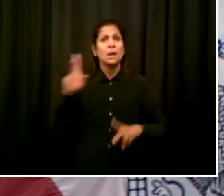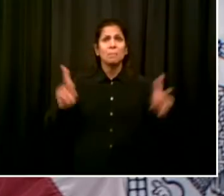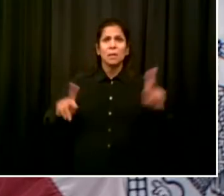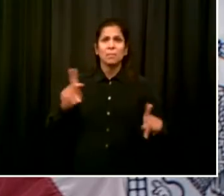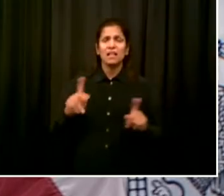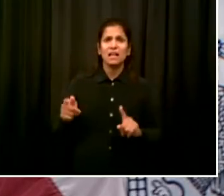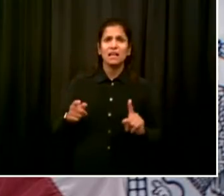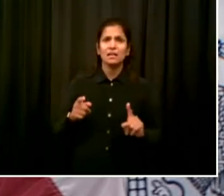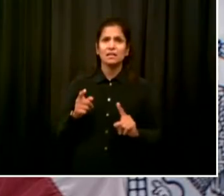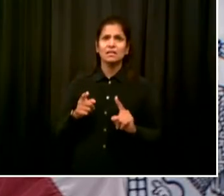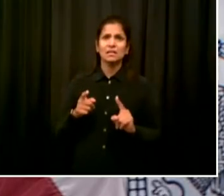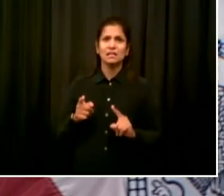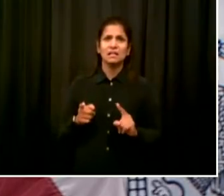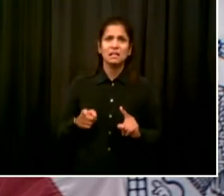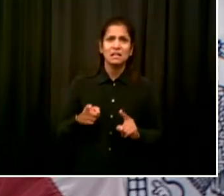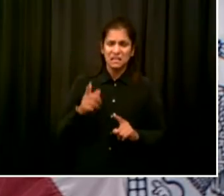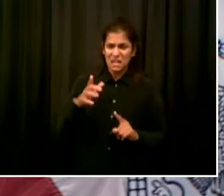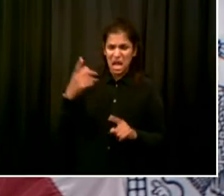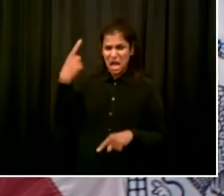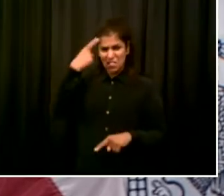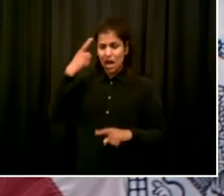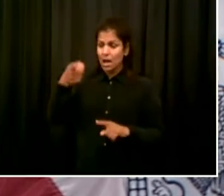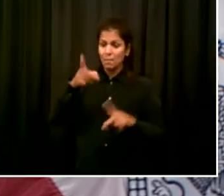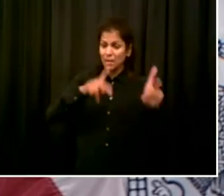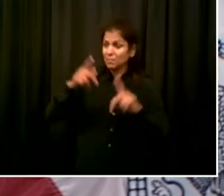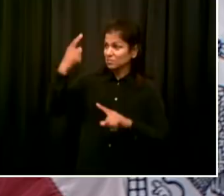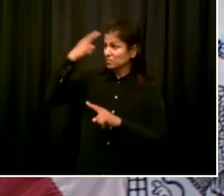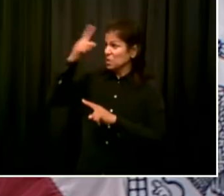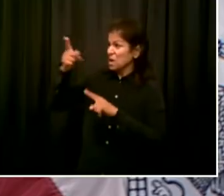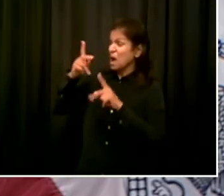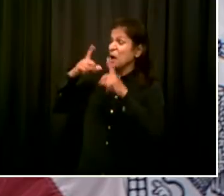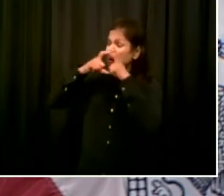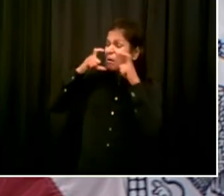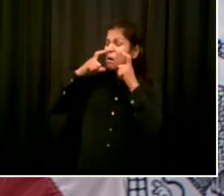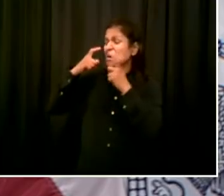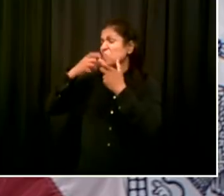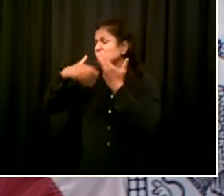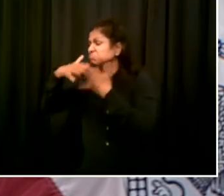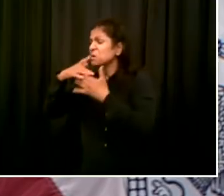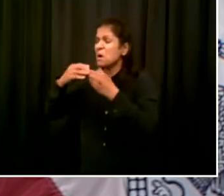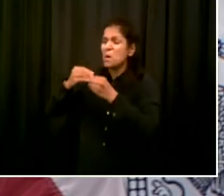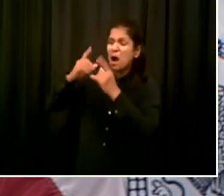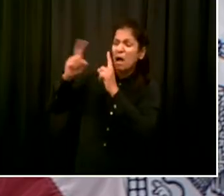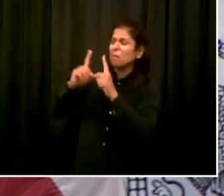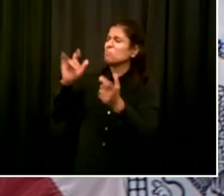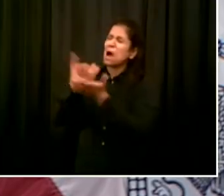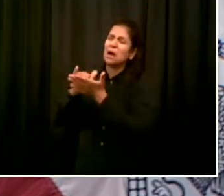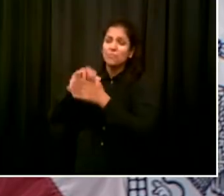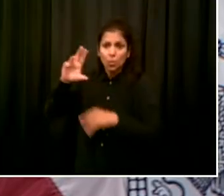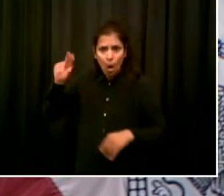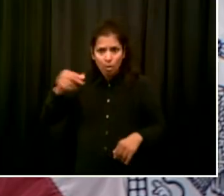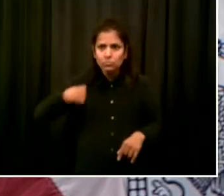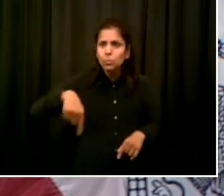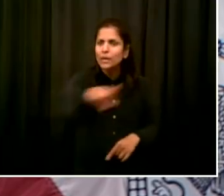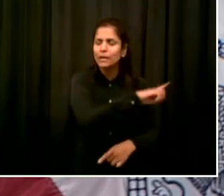ENERGETIC PLACE POSSIBLY DO SHELTER IPN LE AC FOR SOCIAL DISTANCING OR FACE COVERINGS . WELL, YOU PROVED TO THE WORLD THAT IT COULD BE DONE THE RIGHT